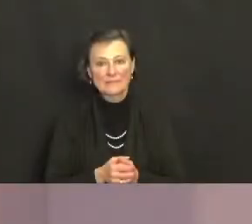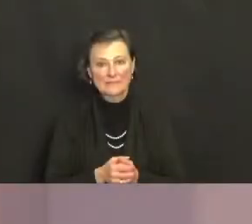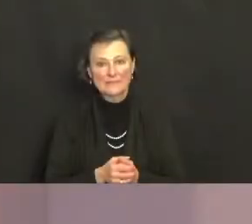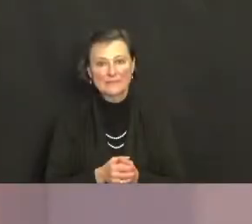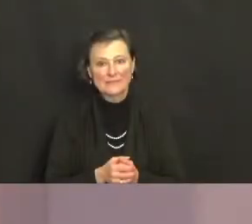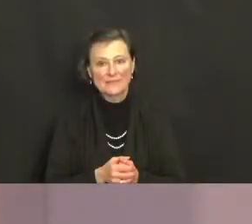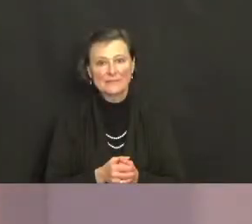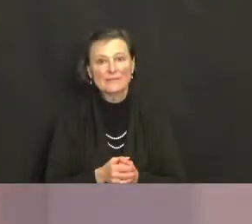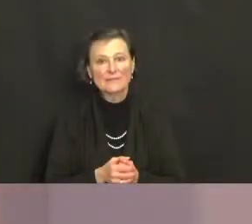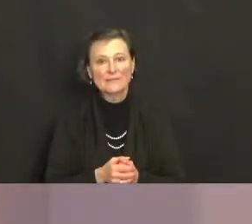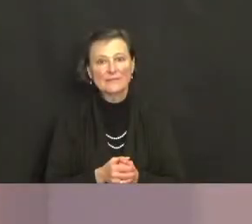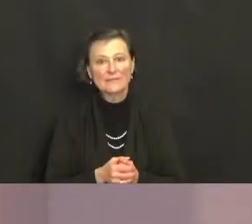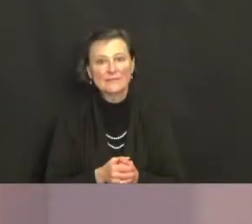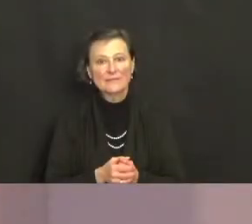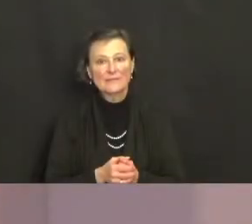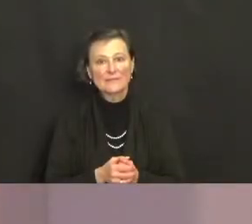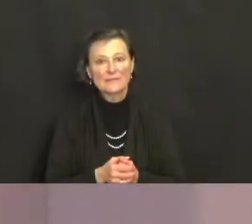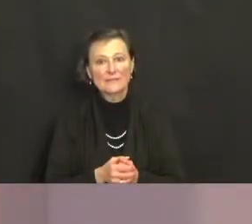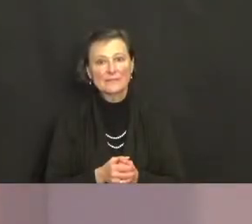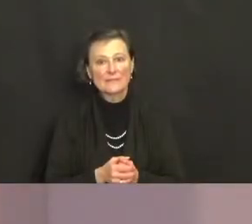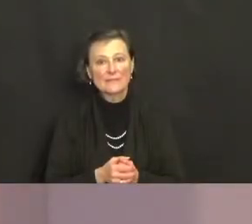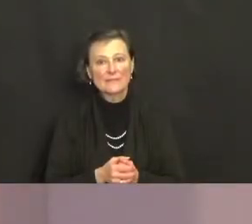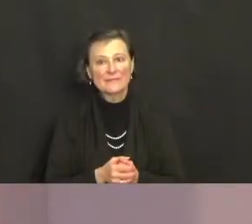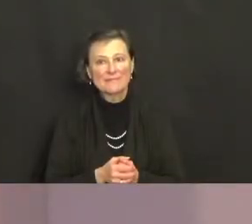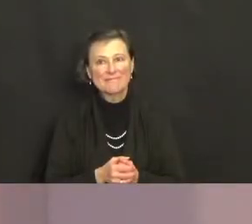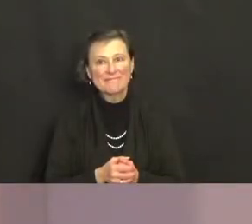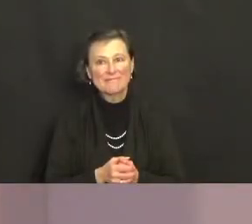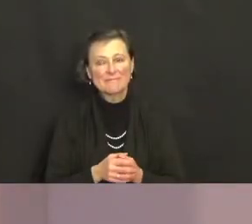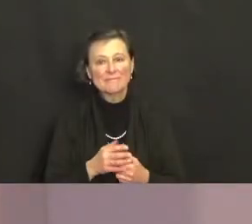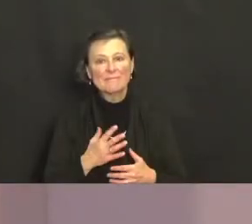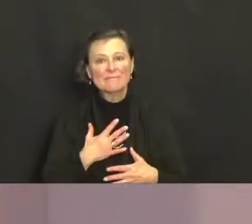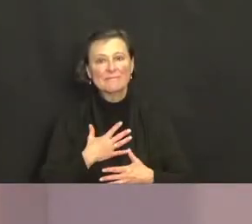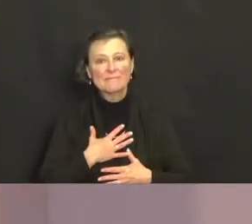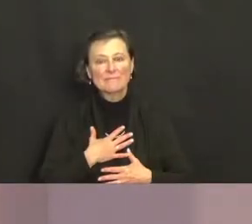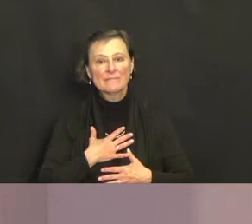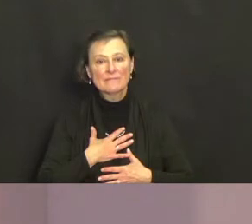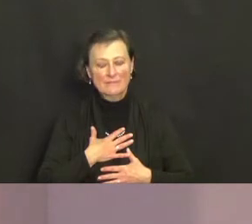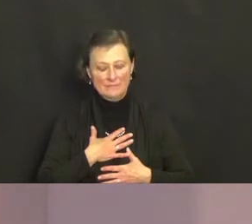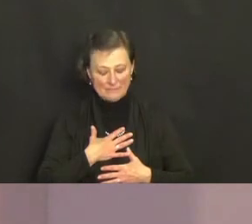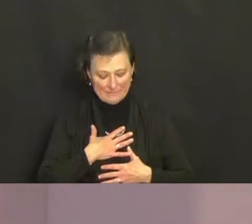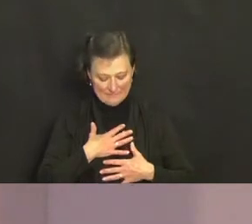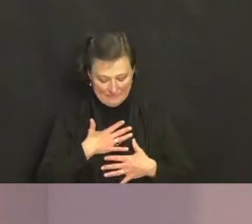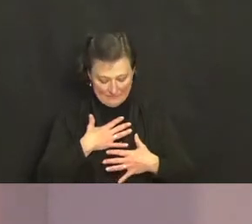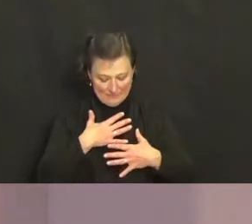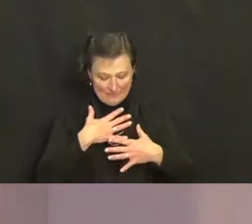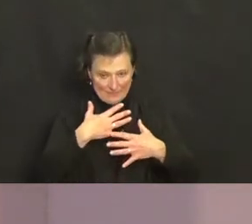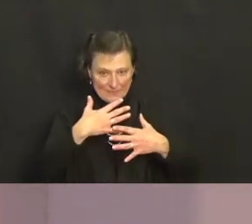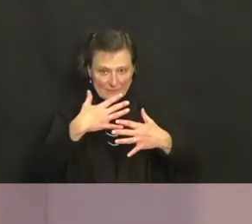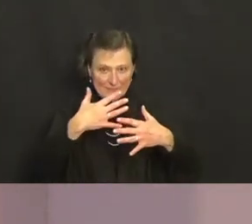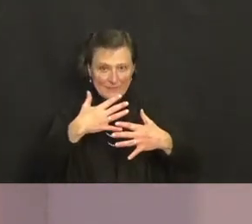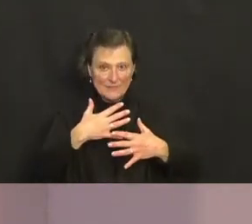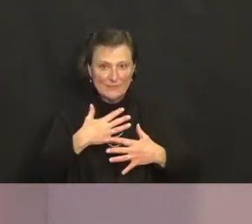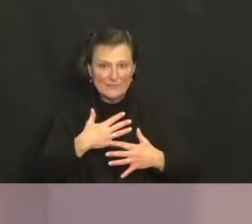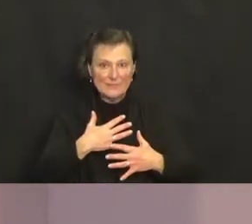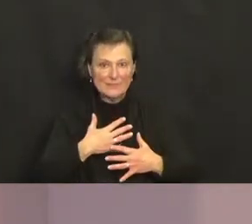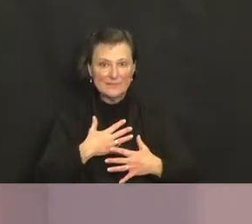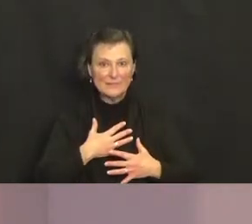Take a deep breath.